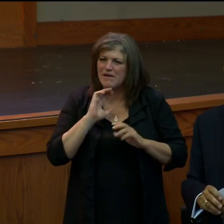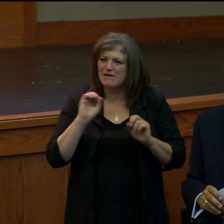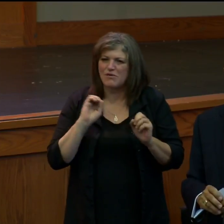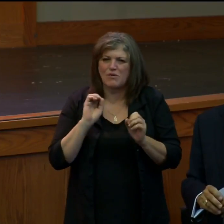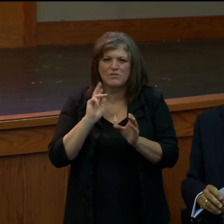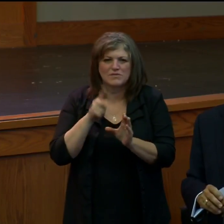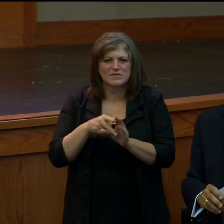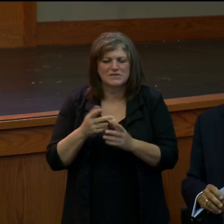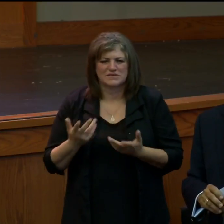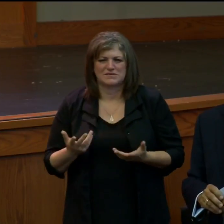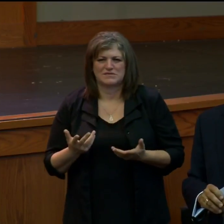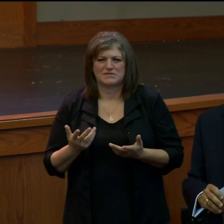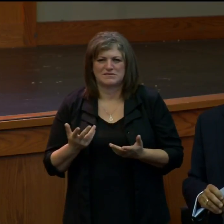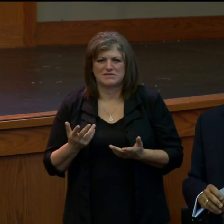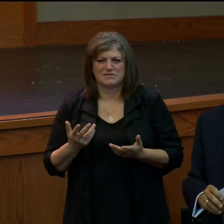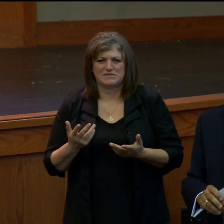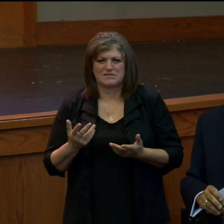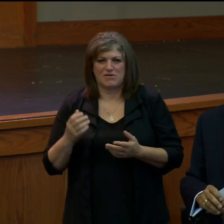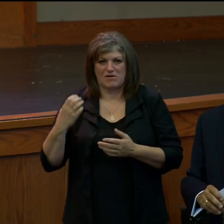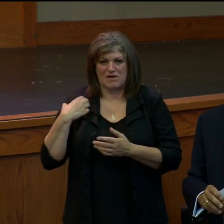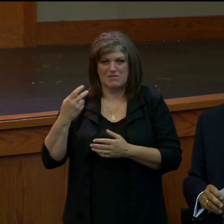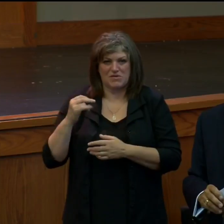ON CAPITOL HILL.